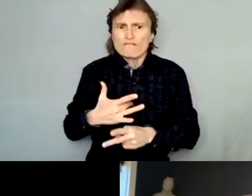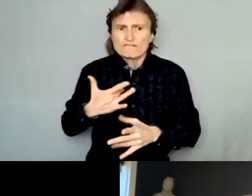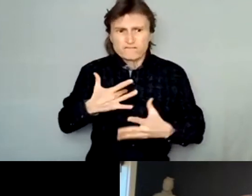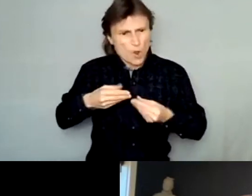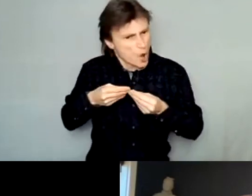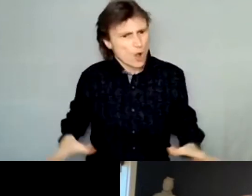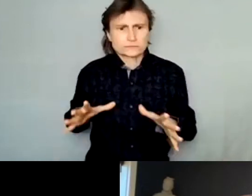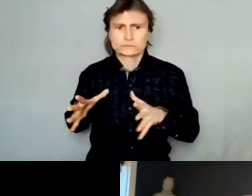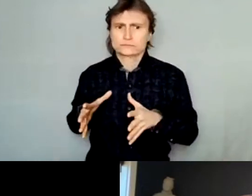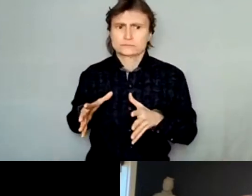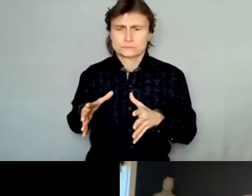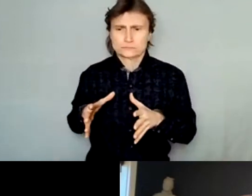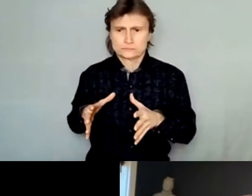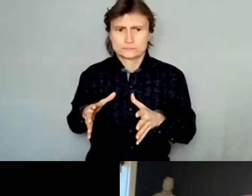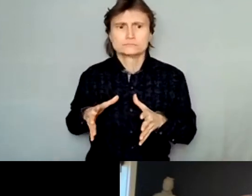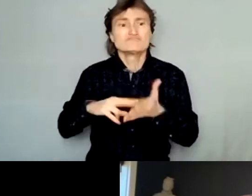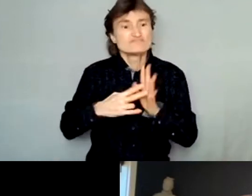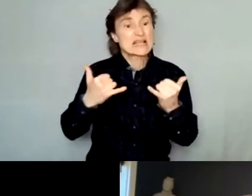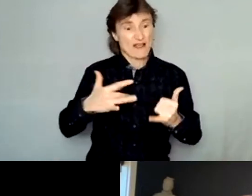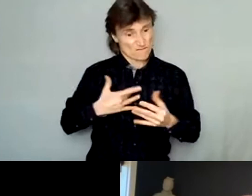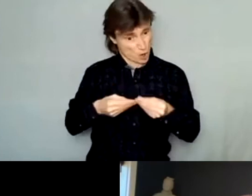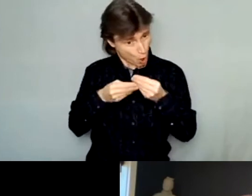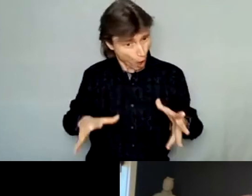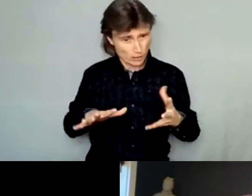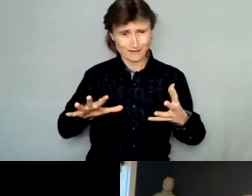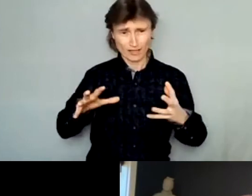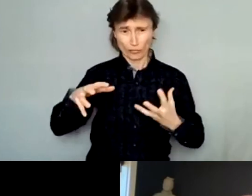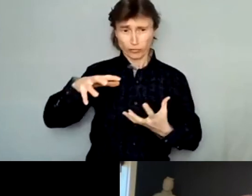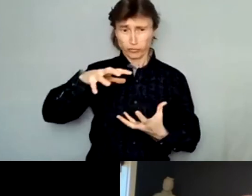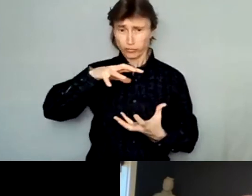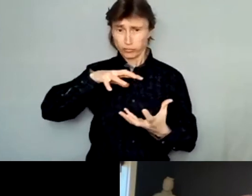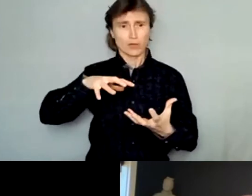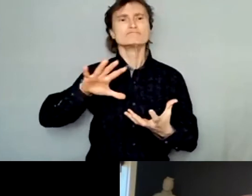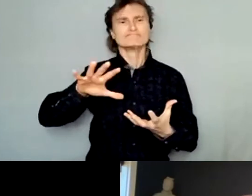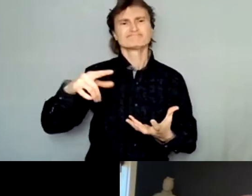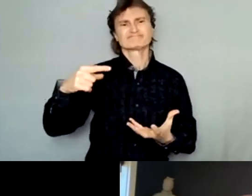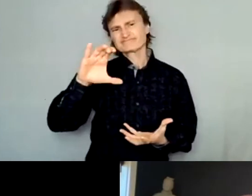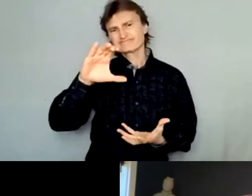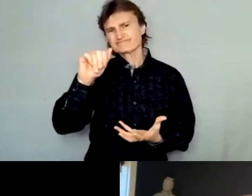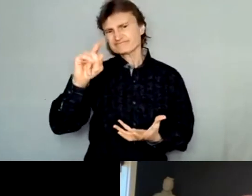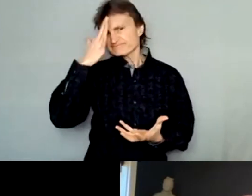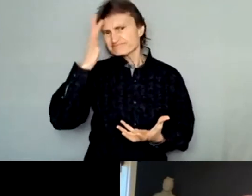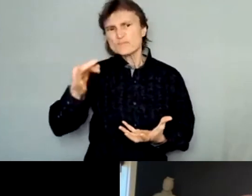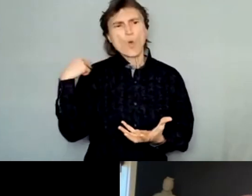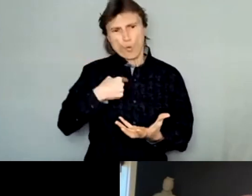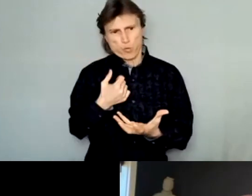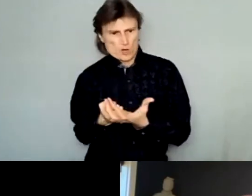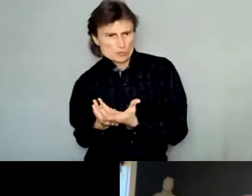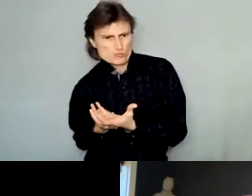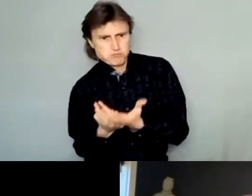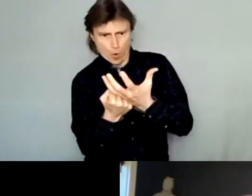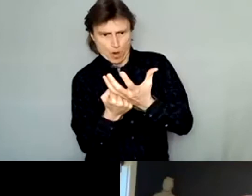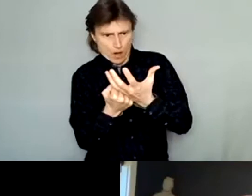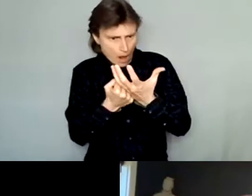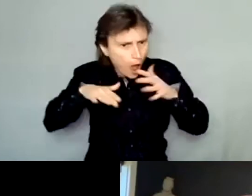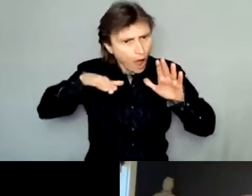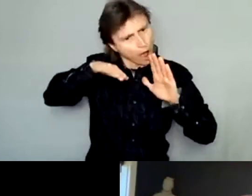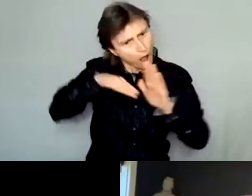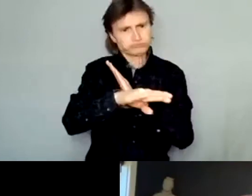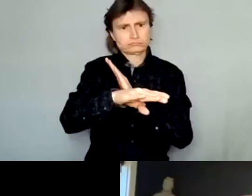communities get through this and find new ways to live with COVID, and whatever variant